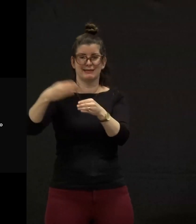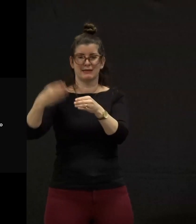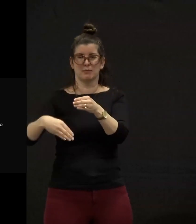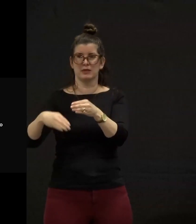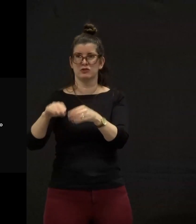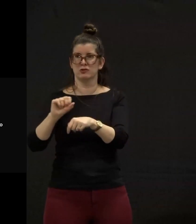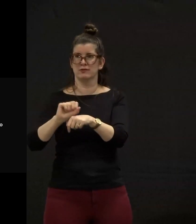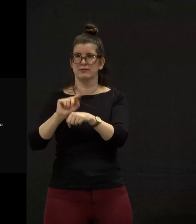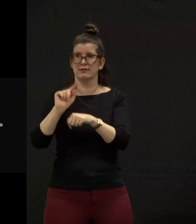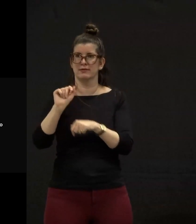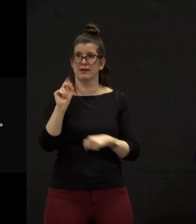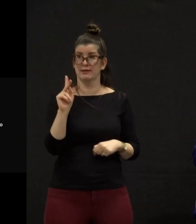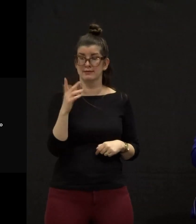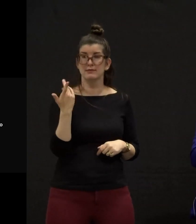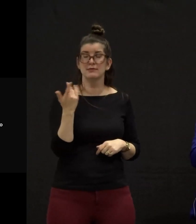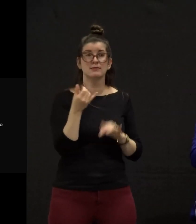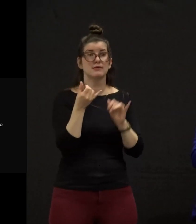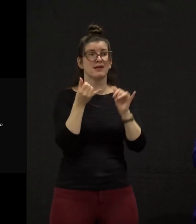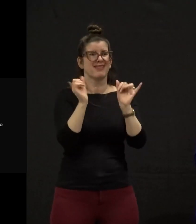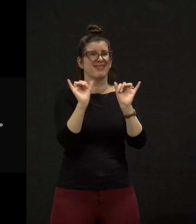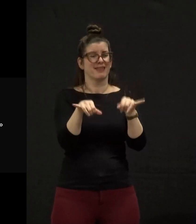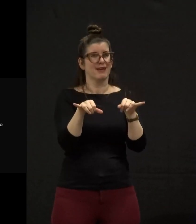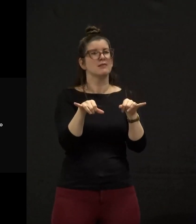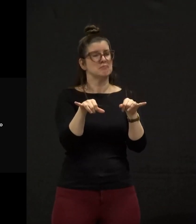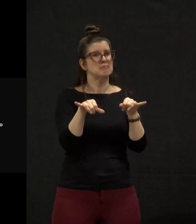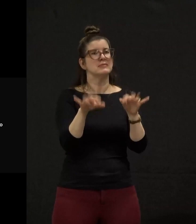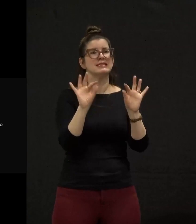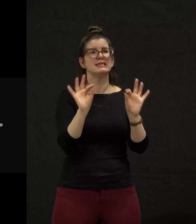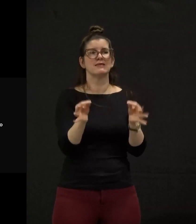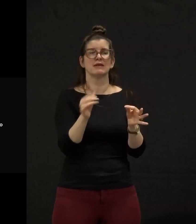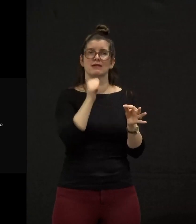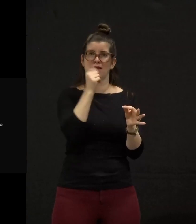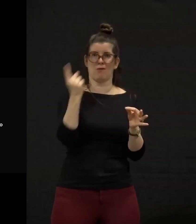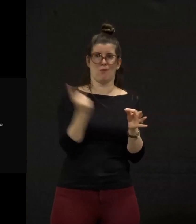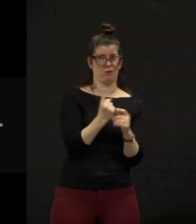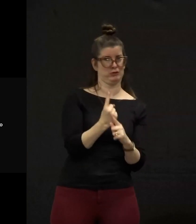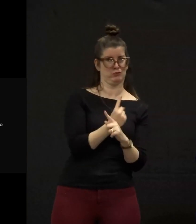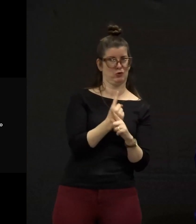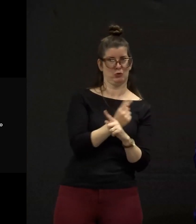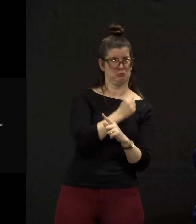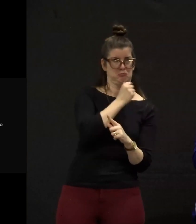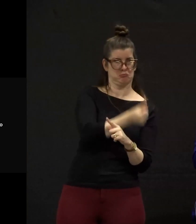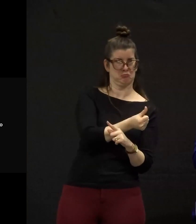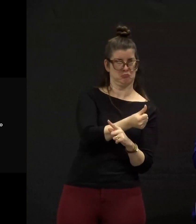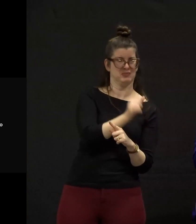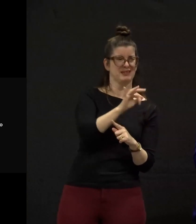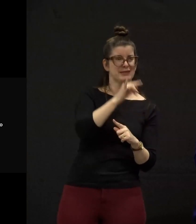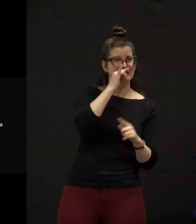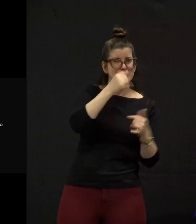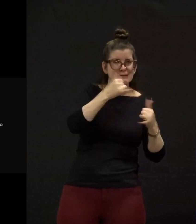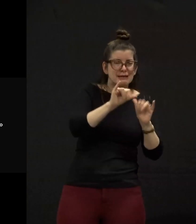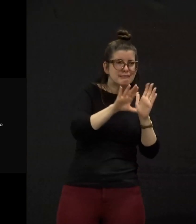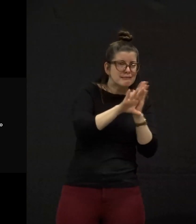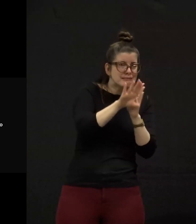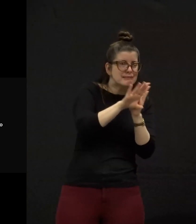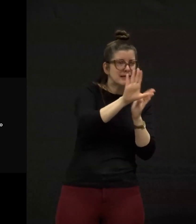This is definitely not always appropriate if kiddos are still developing written language skills